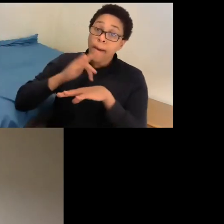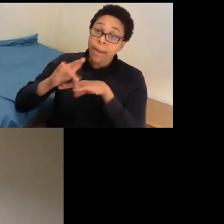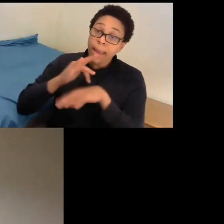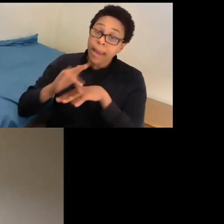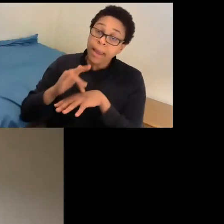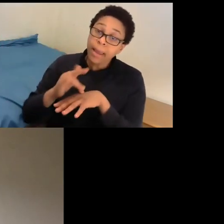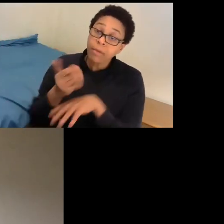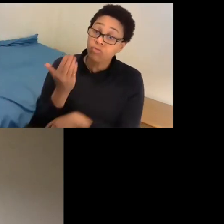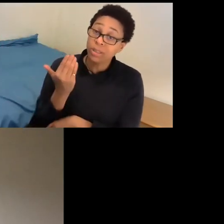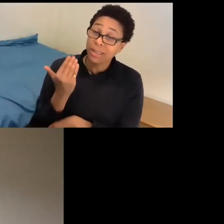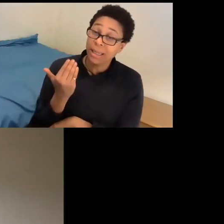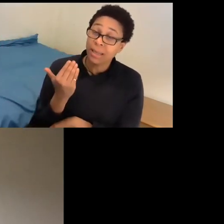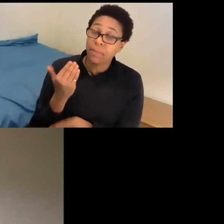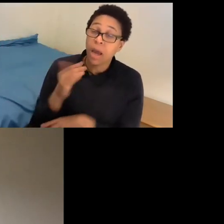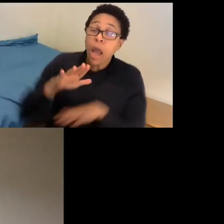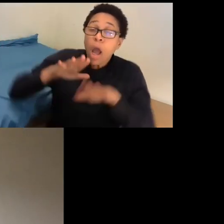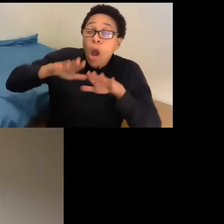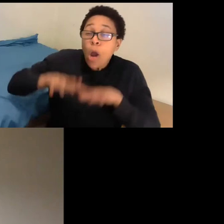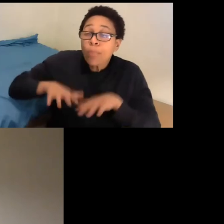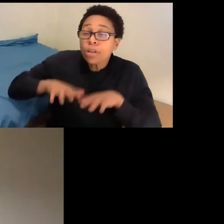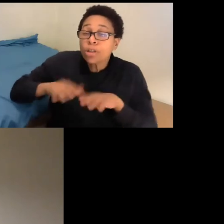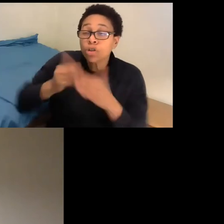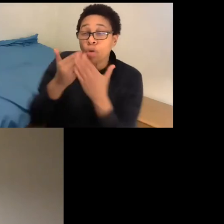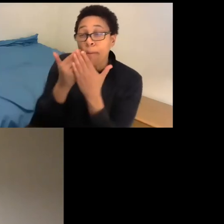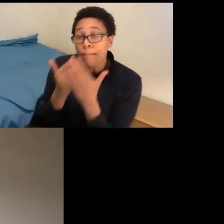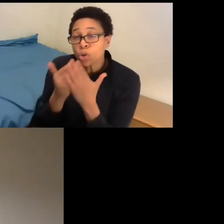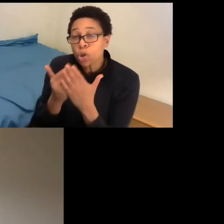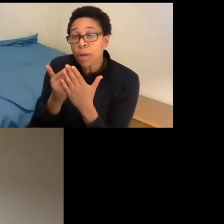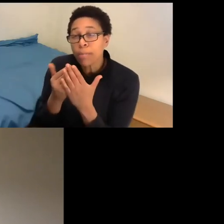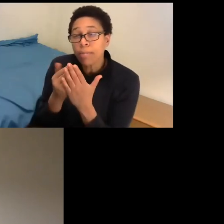Muslim playwright called Iman Qureshi. I hope they restage it,